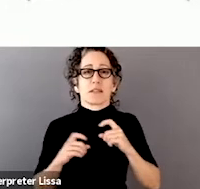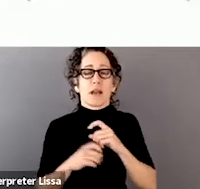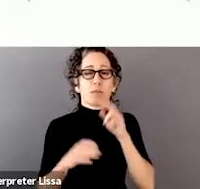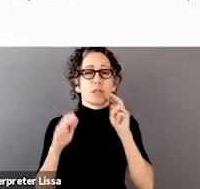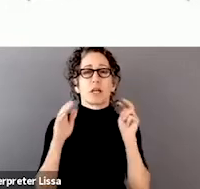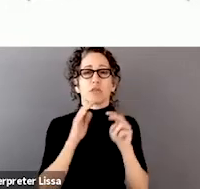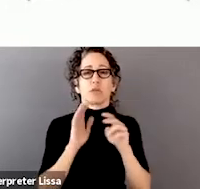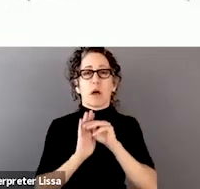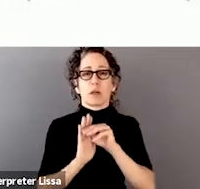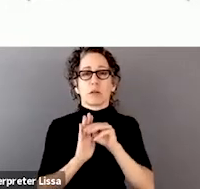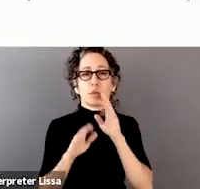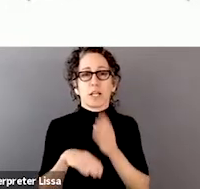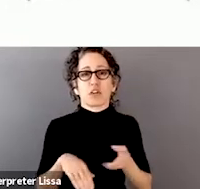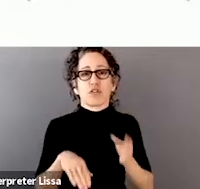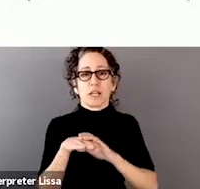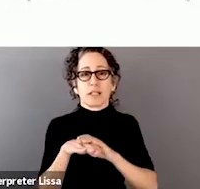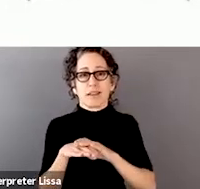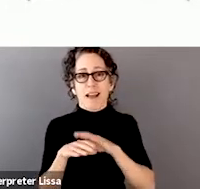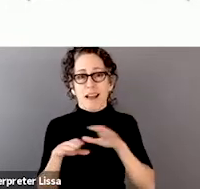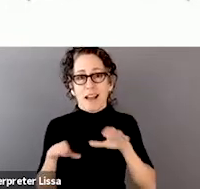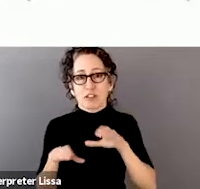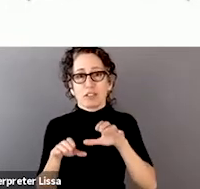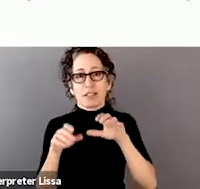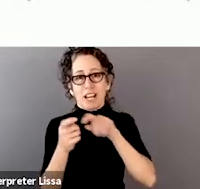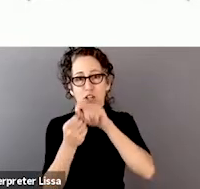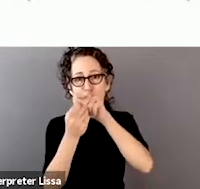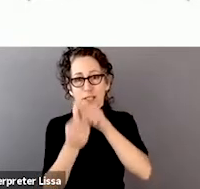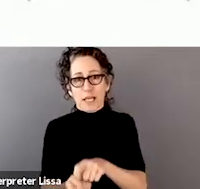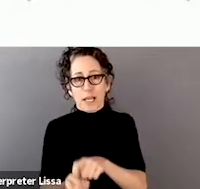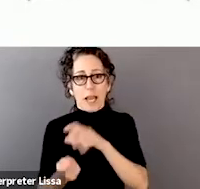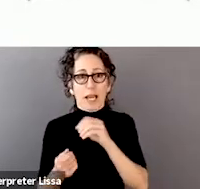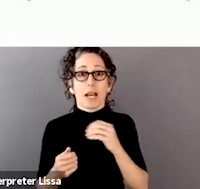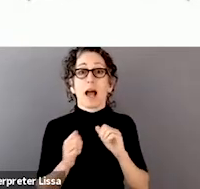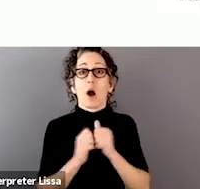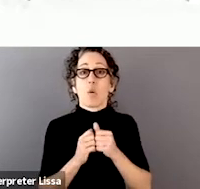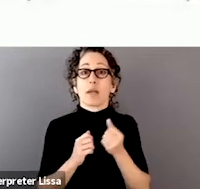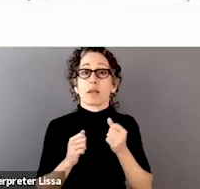to increase urgent accuracy and the insights we can gain from biomarker identification.